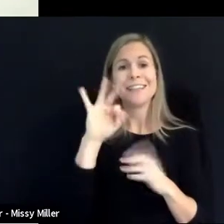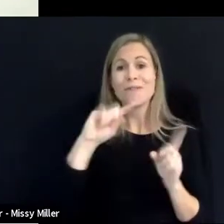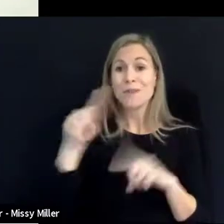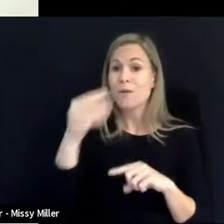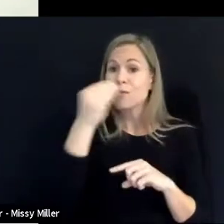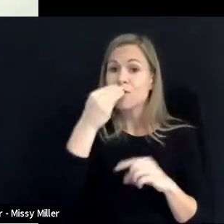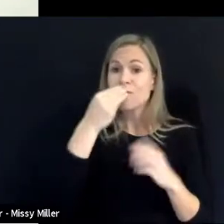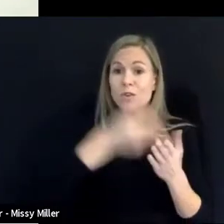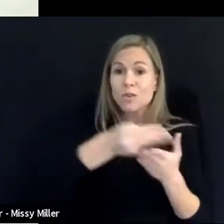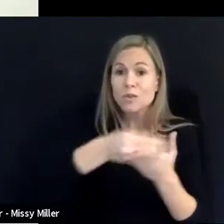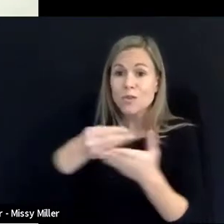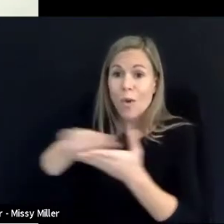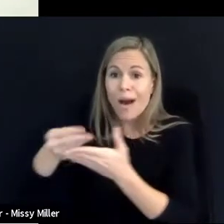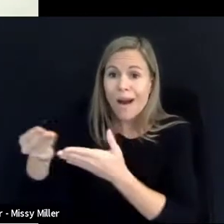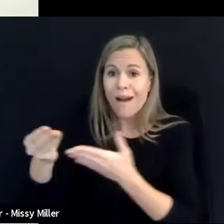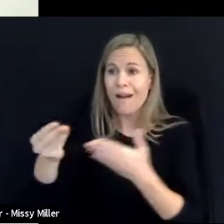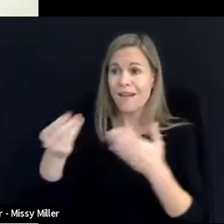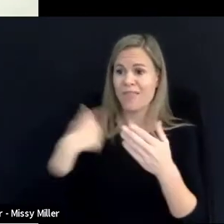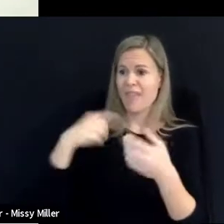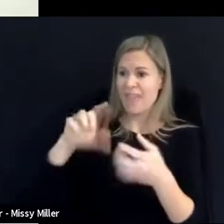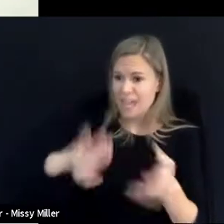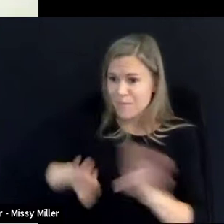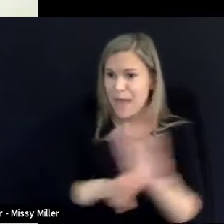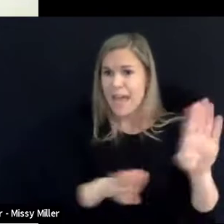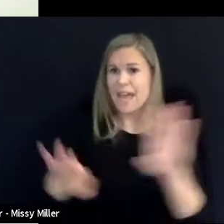but if the kid has disabilities and it really brings everybody in.